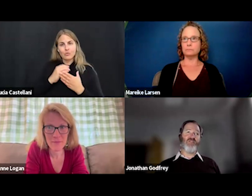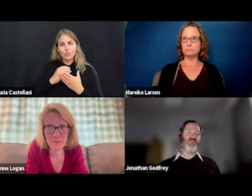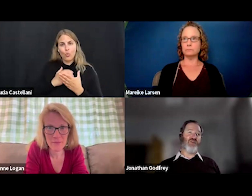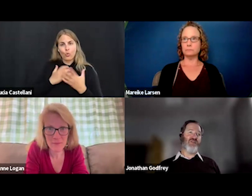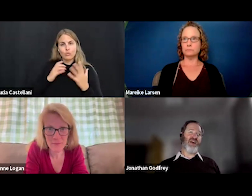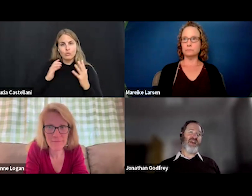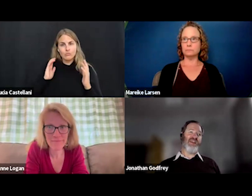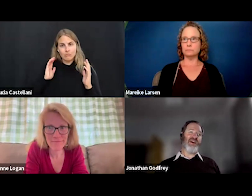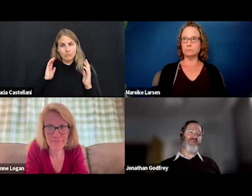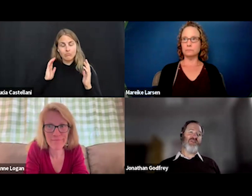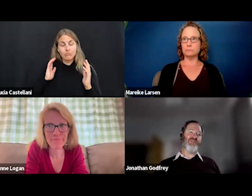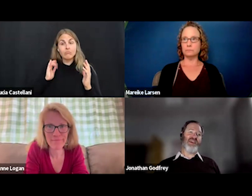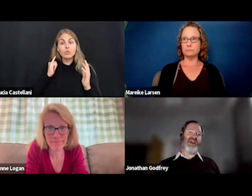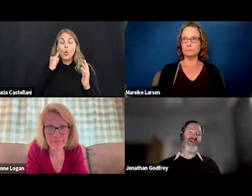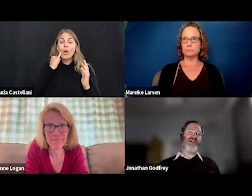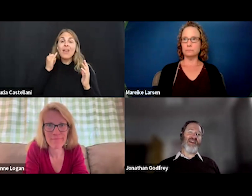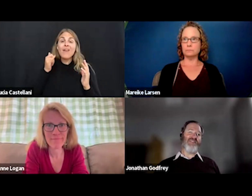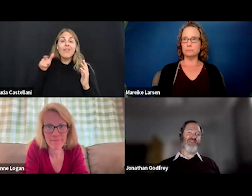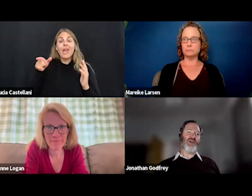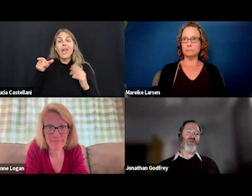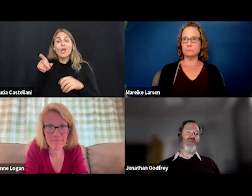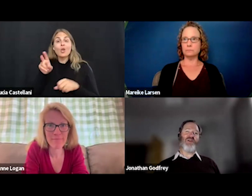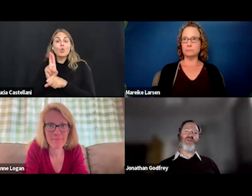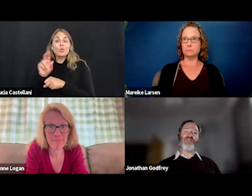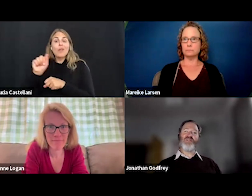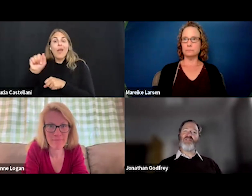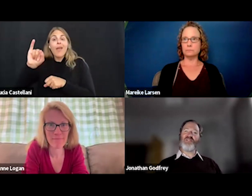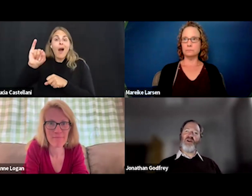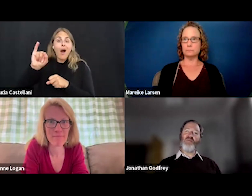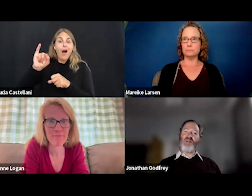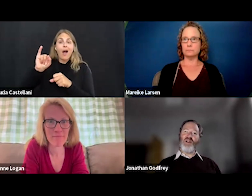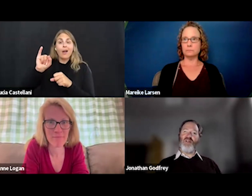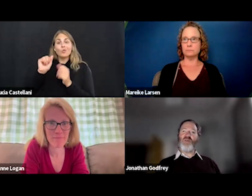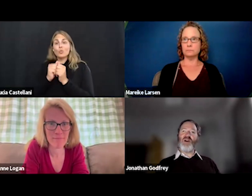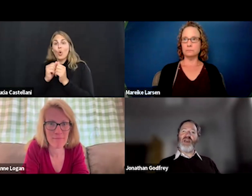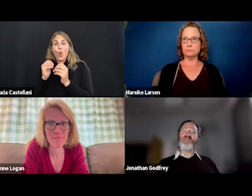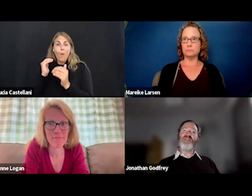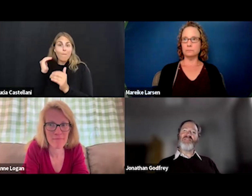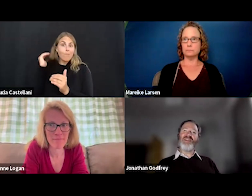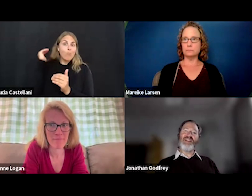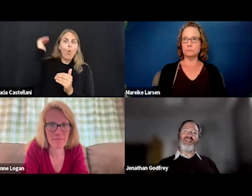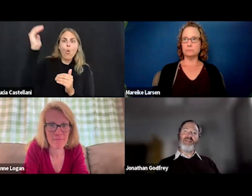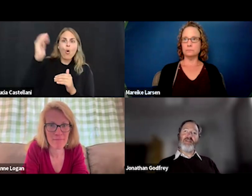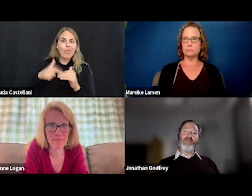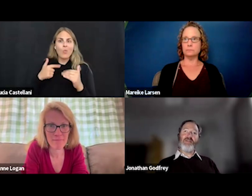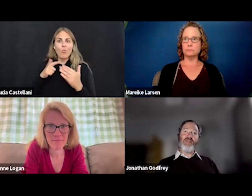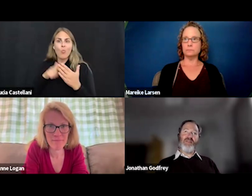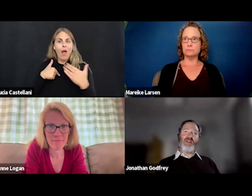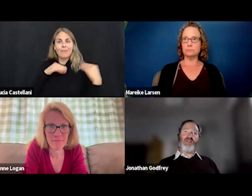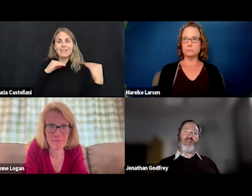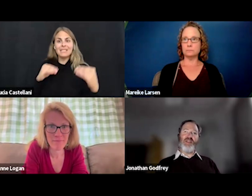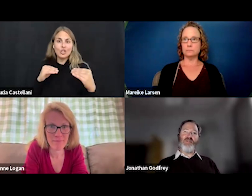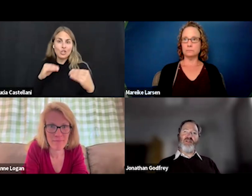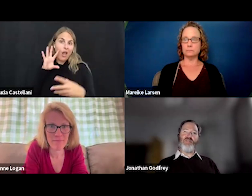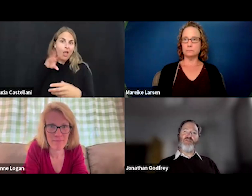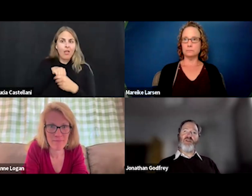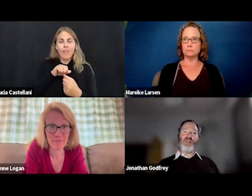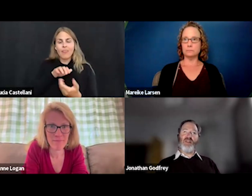So if they end up using AI to go beyond the scope of what am teaching, they don't get any credit for it.